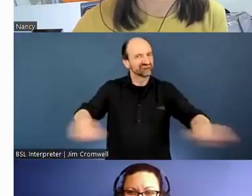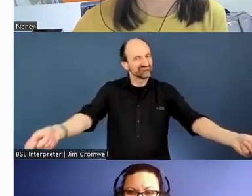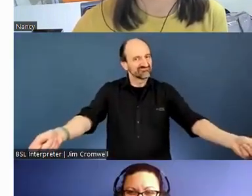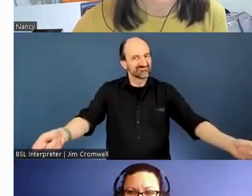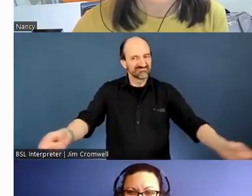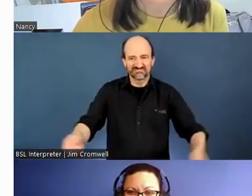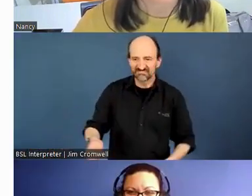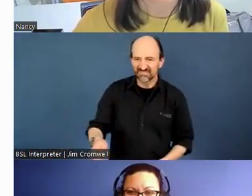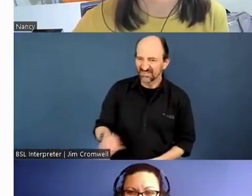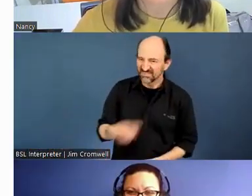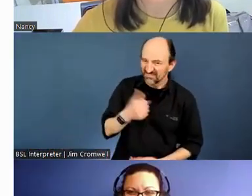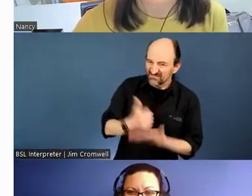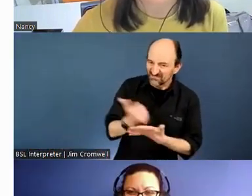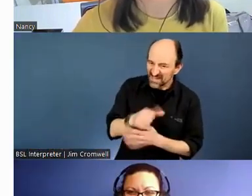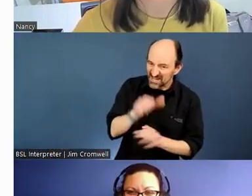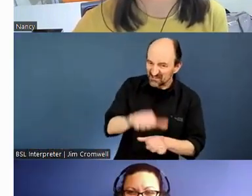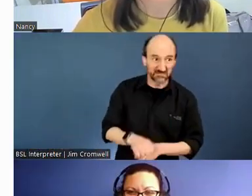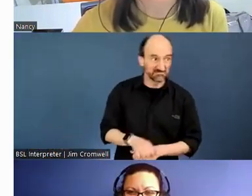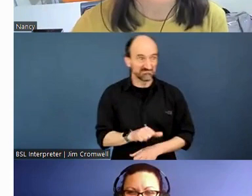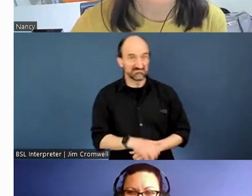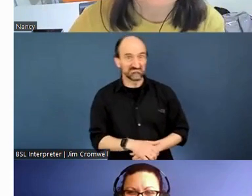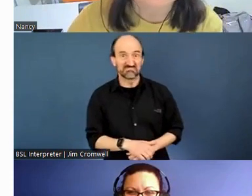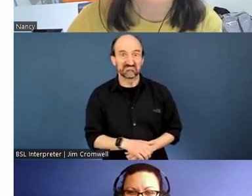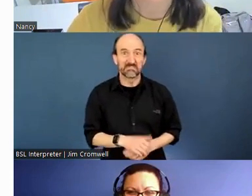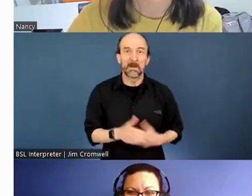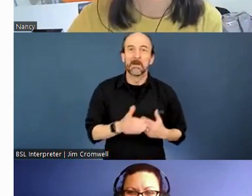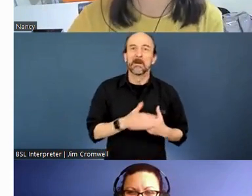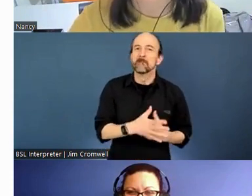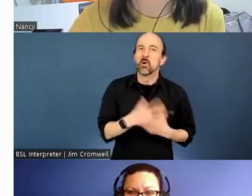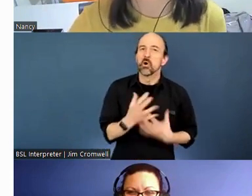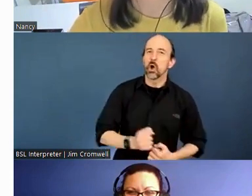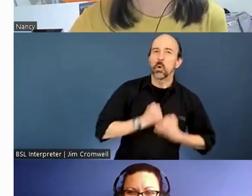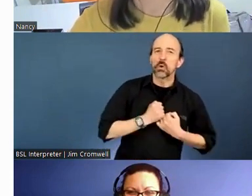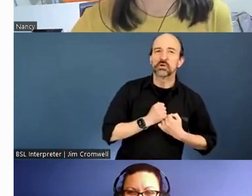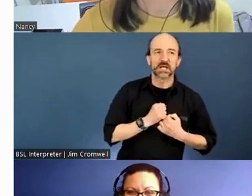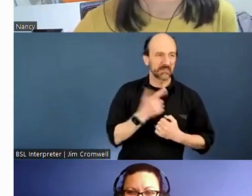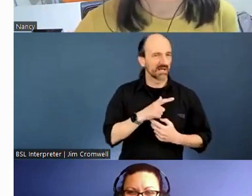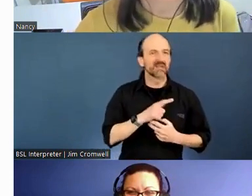Greater ownership and buy in, the community define what they